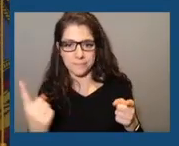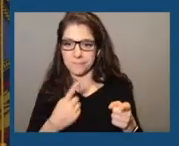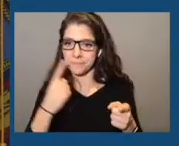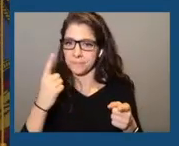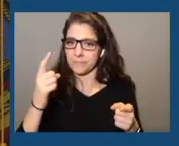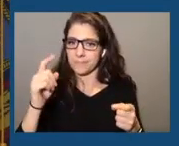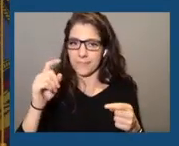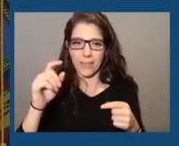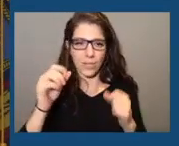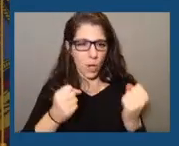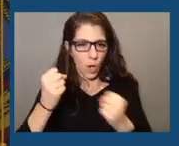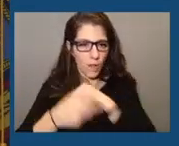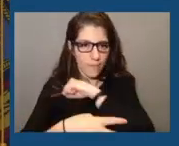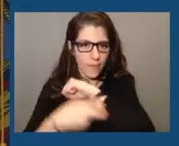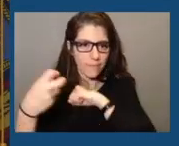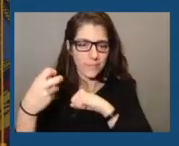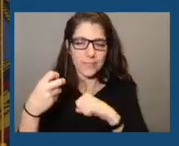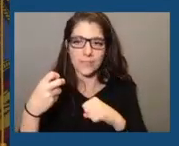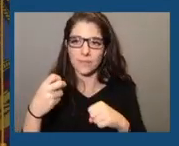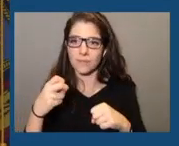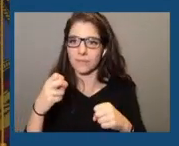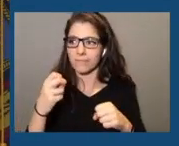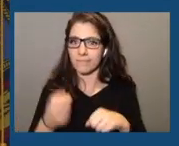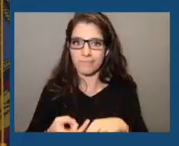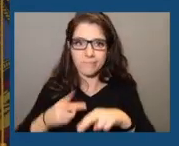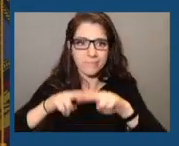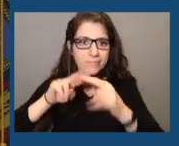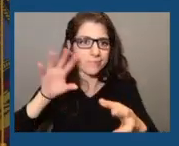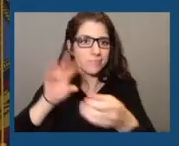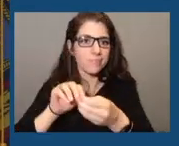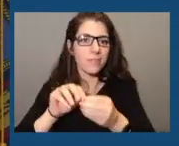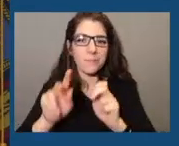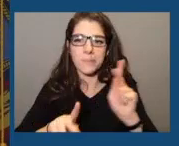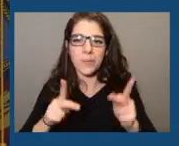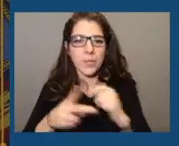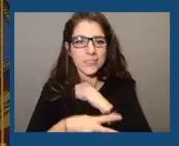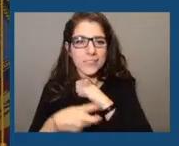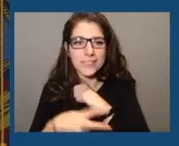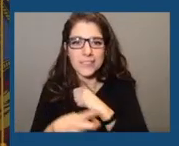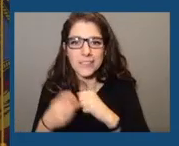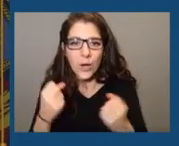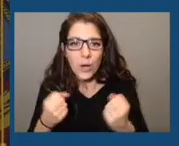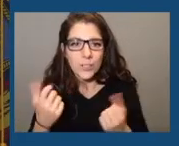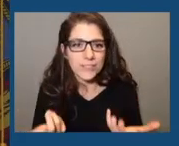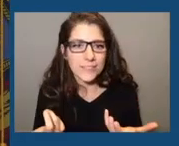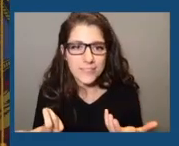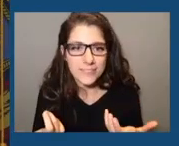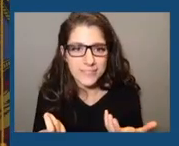Why are crimes going up when you add up the total number of crimes, people are stealing cars. And we realized